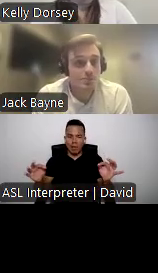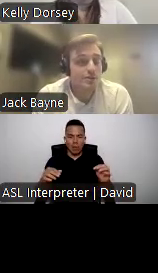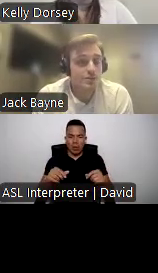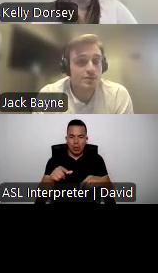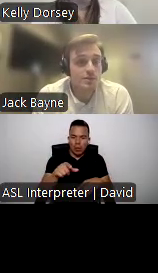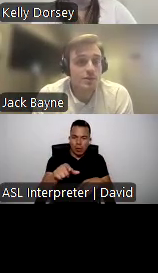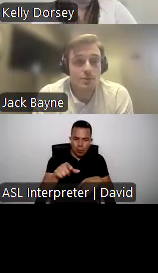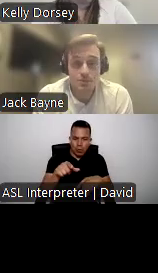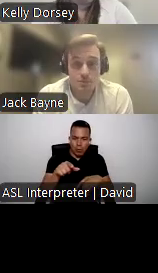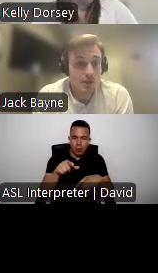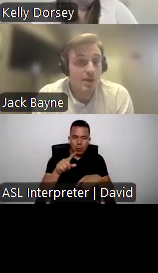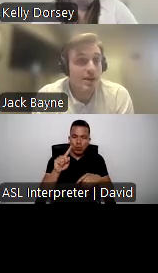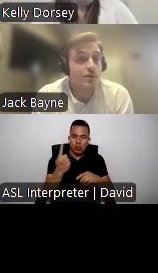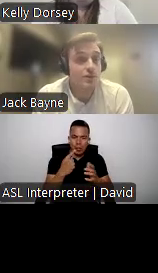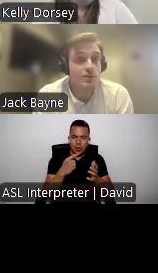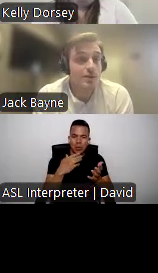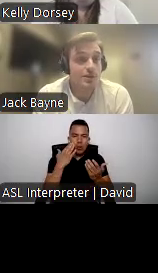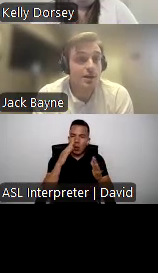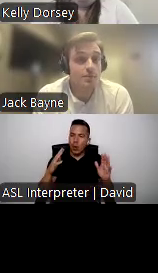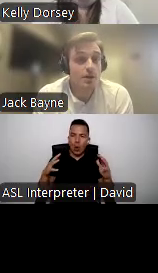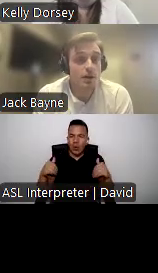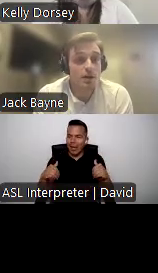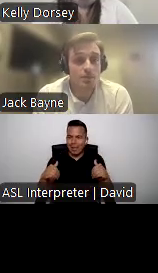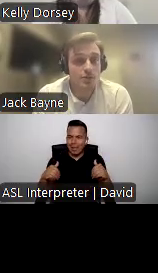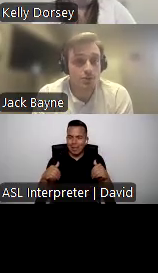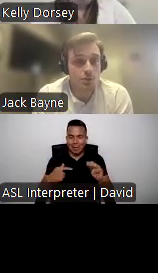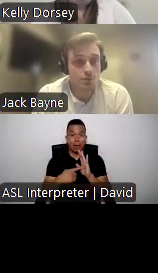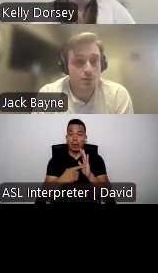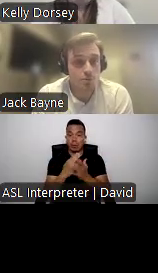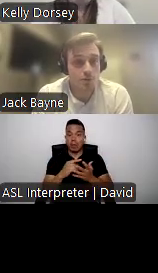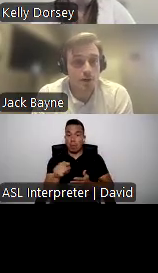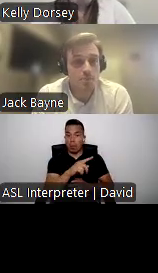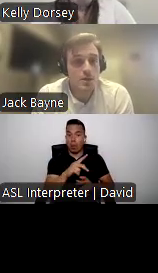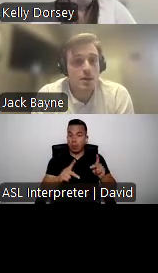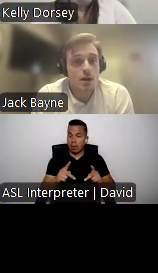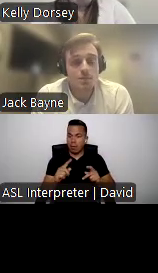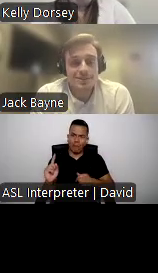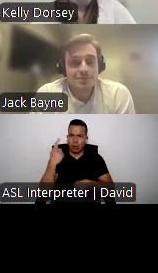sometimes, you know, they might have had their first laptop as a result of this program, and